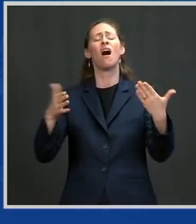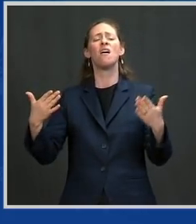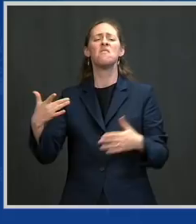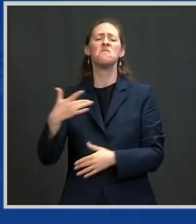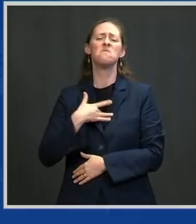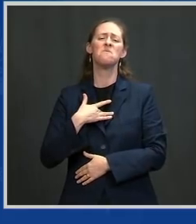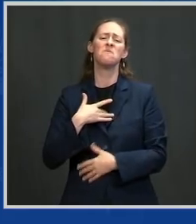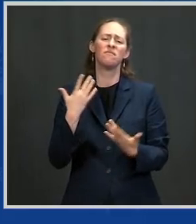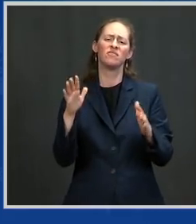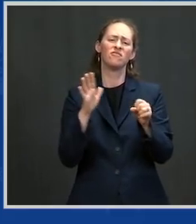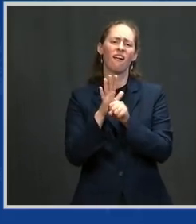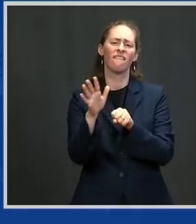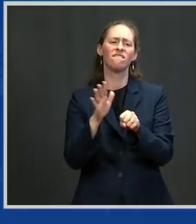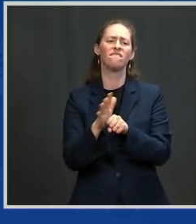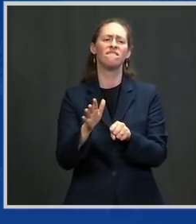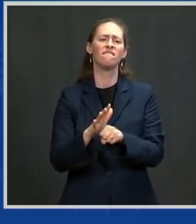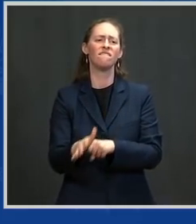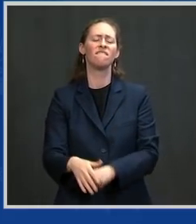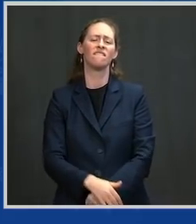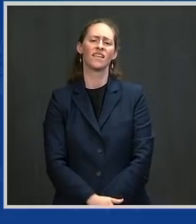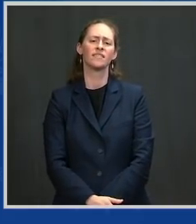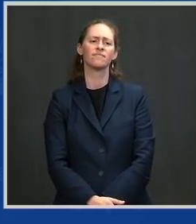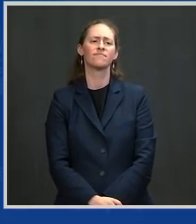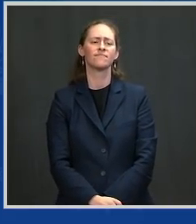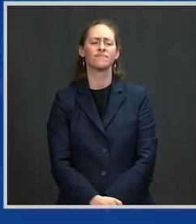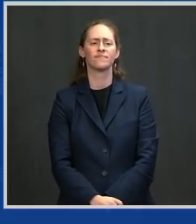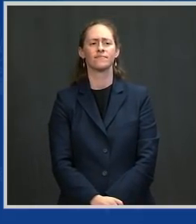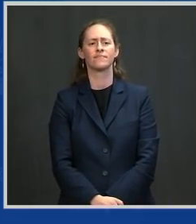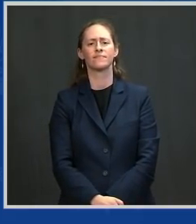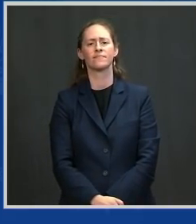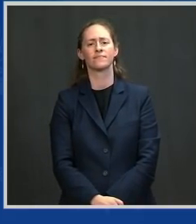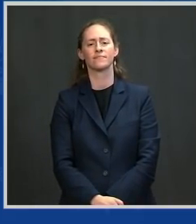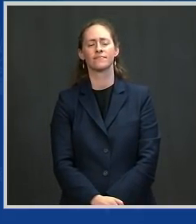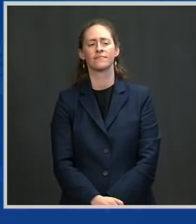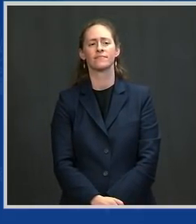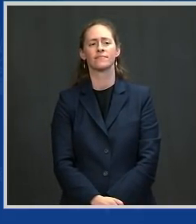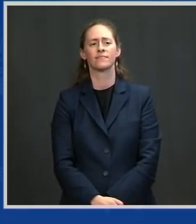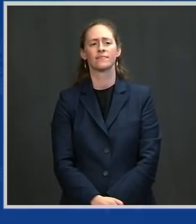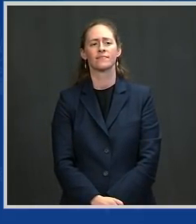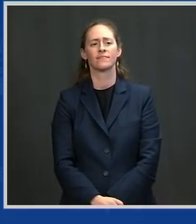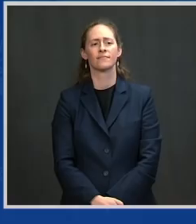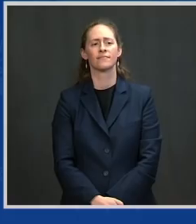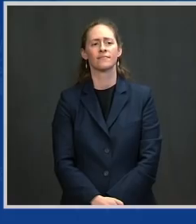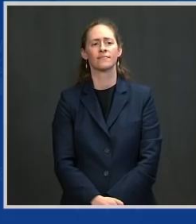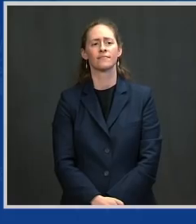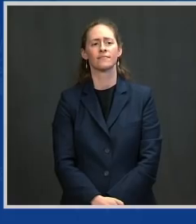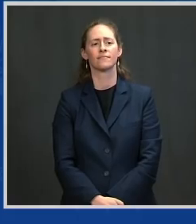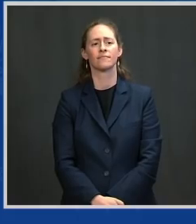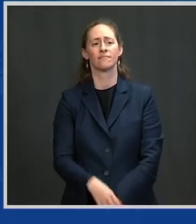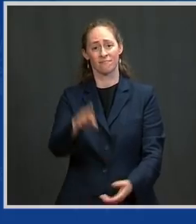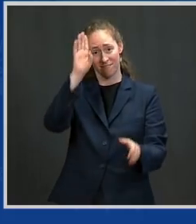Folks, I know it's after 9:30, Brussels time -- 9:30 p.m., and I'm still at NATO.